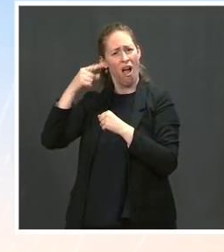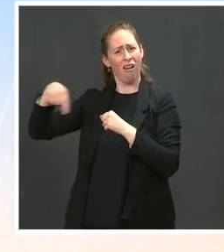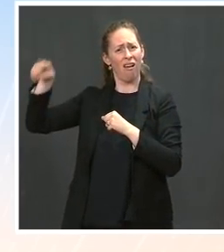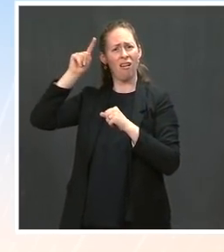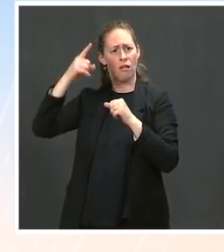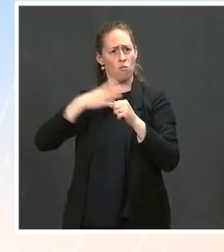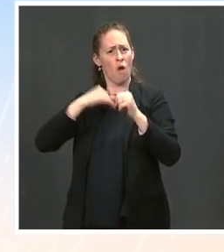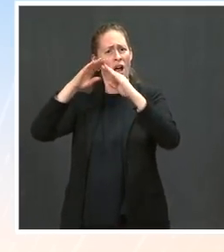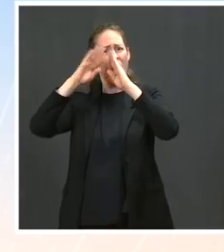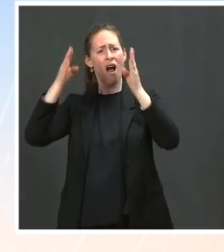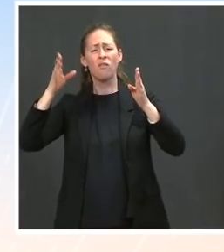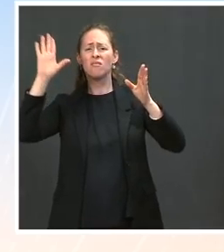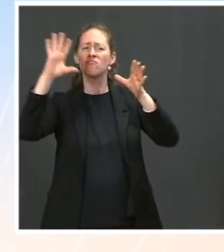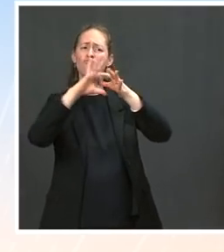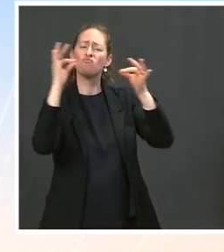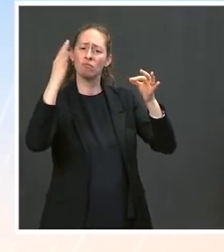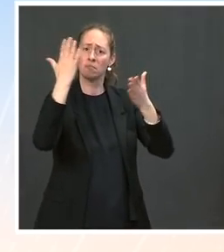Ms. Psaki: Well, you know, first, I would say that,